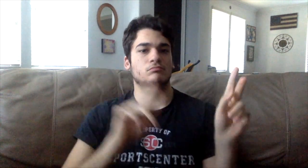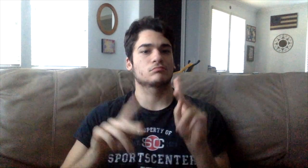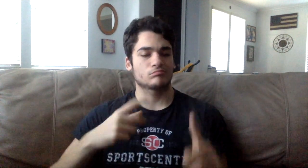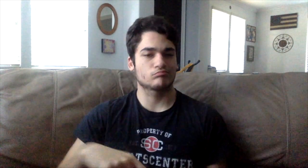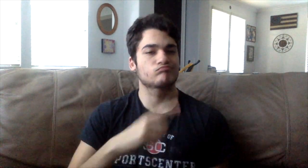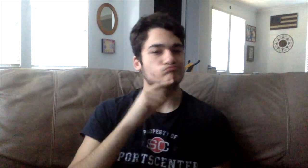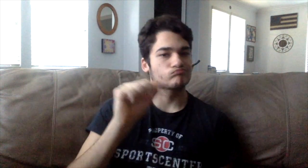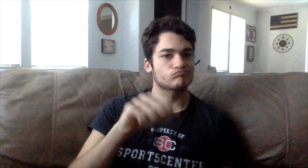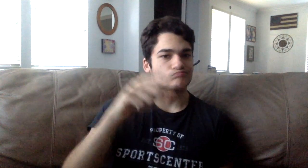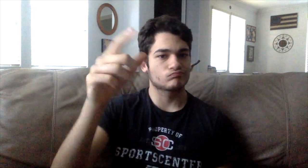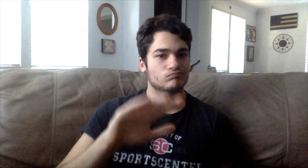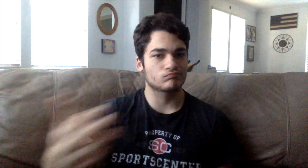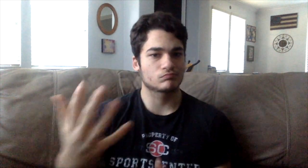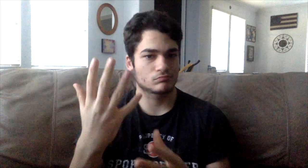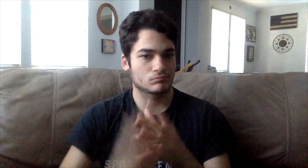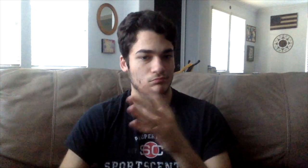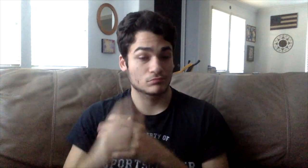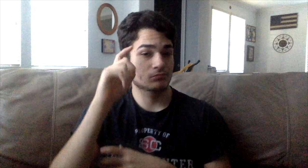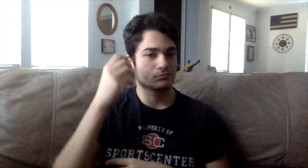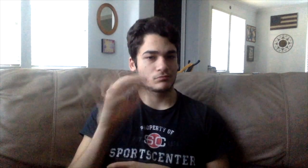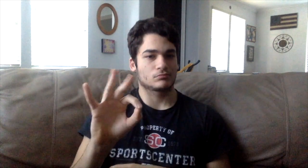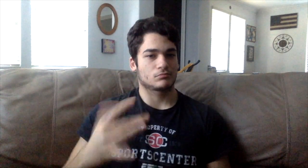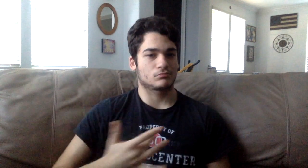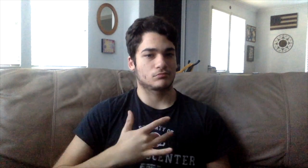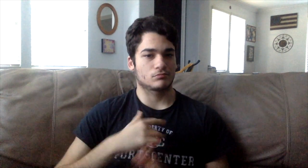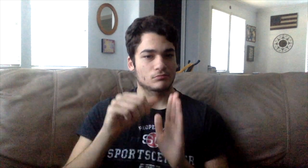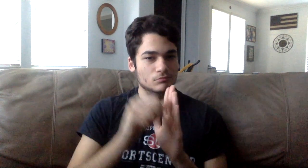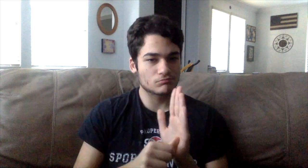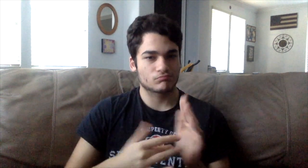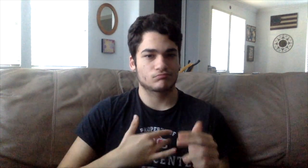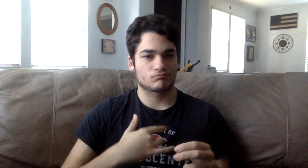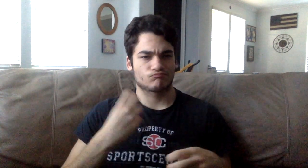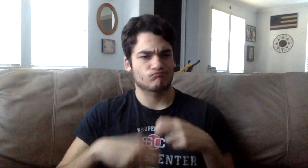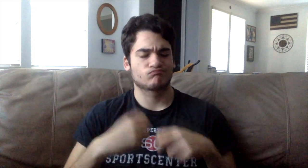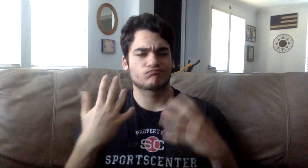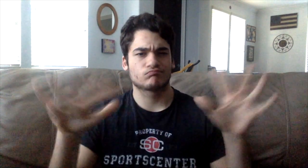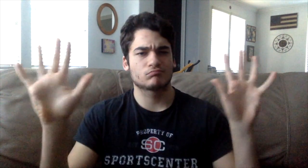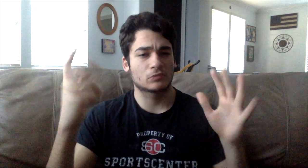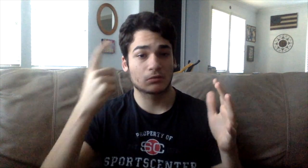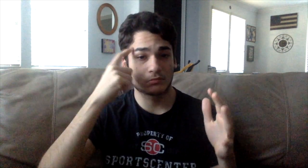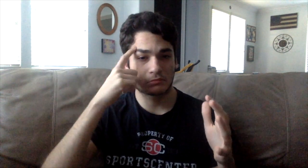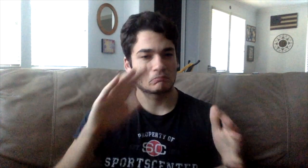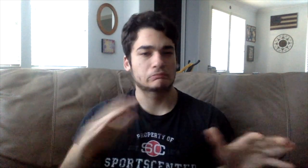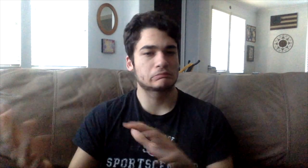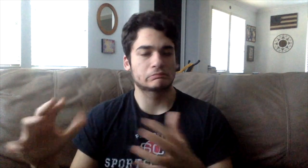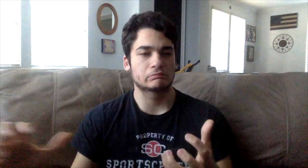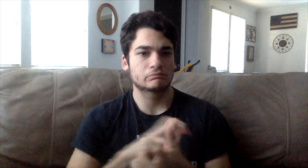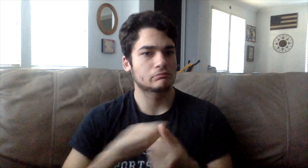People said he was gone for good because of cardiovascular surgery.